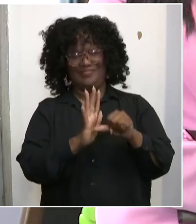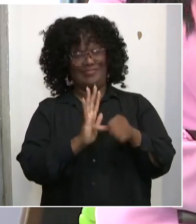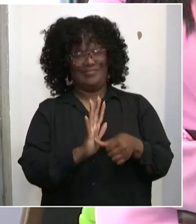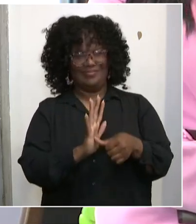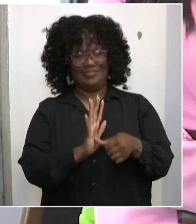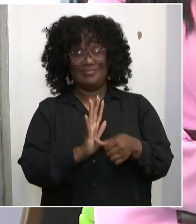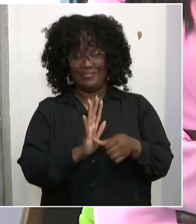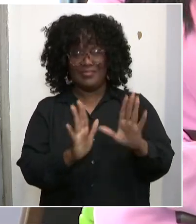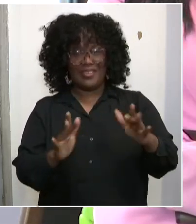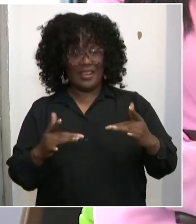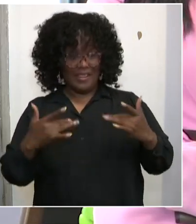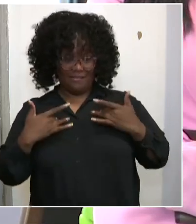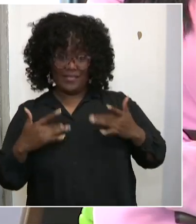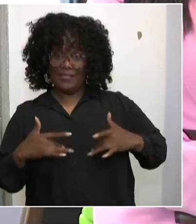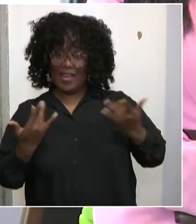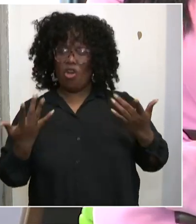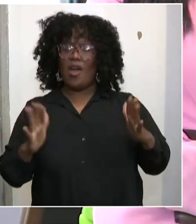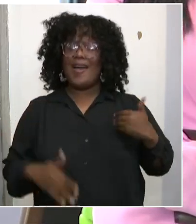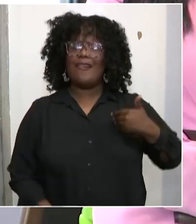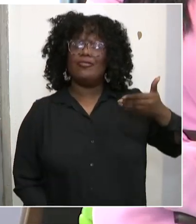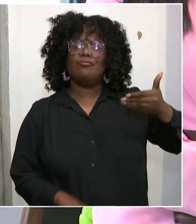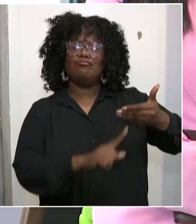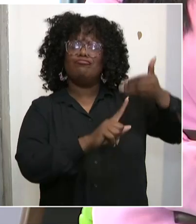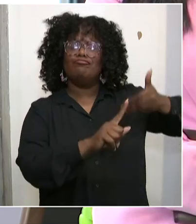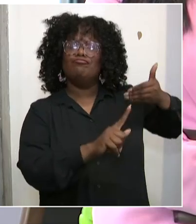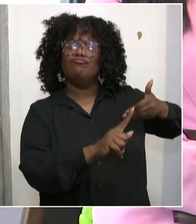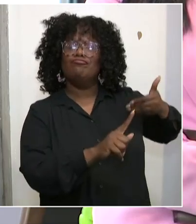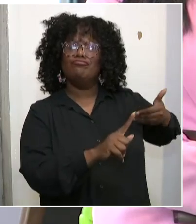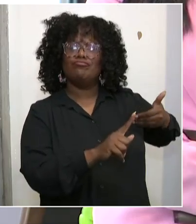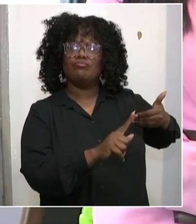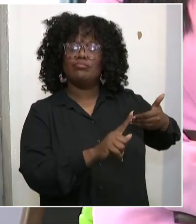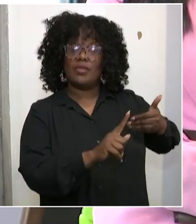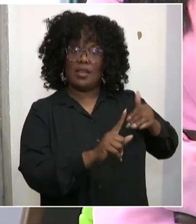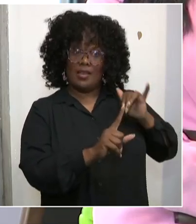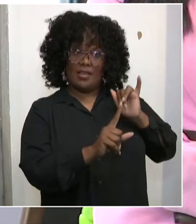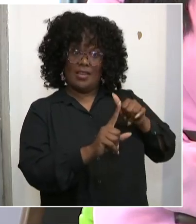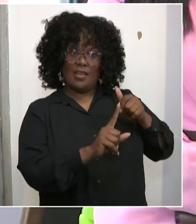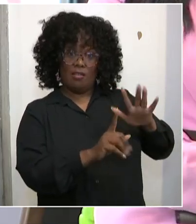that this event has been designated a national special security event, uh,